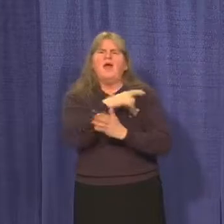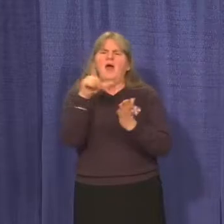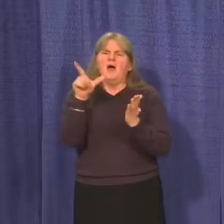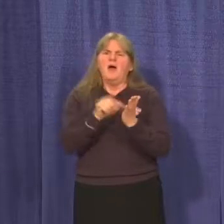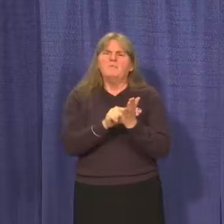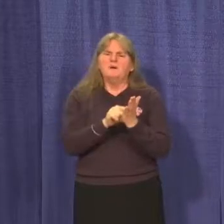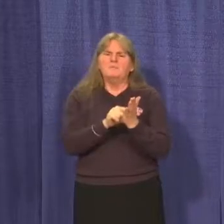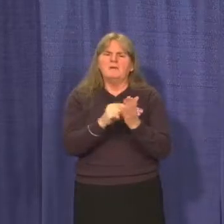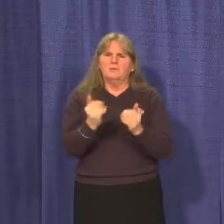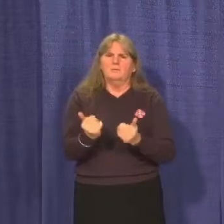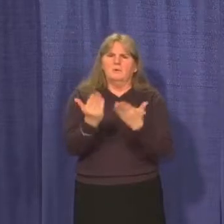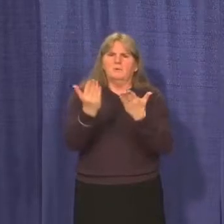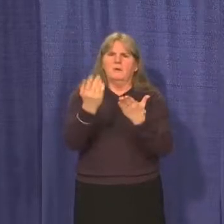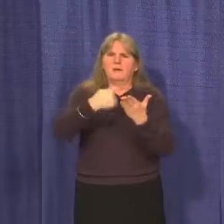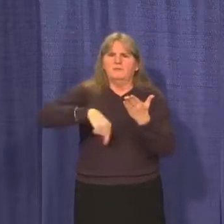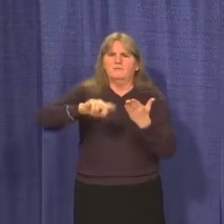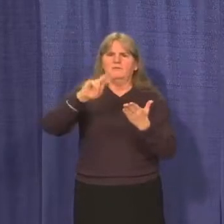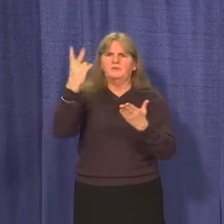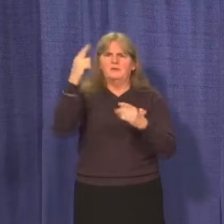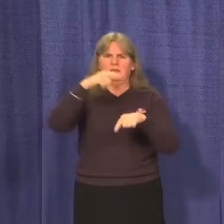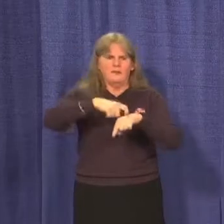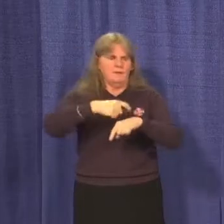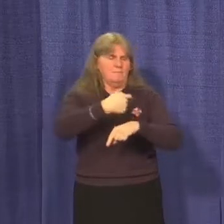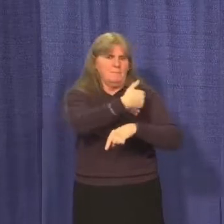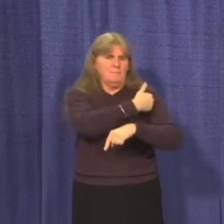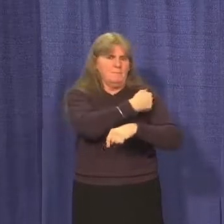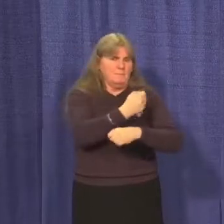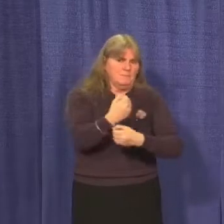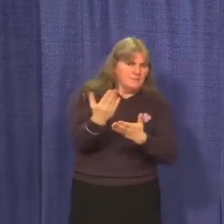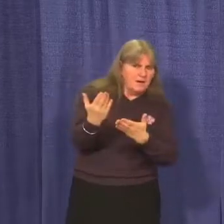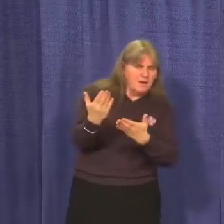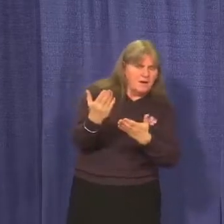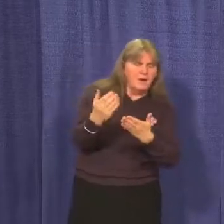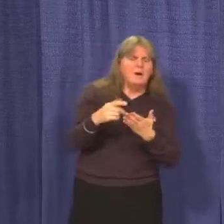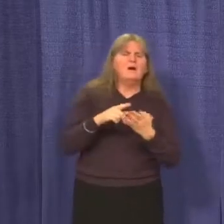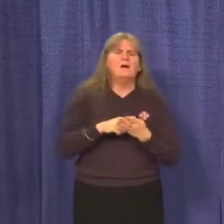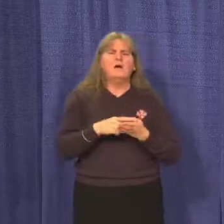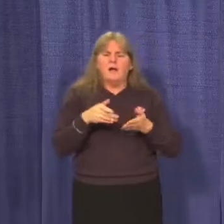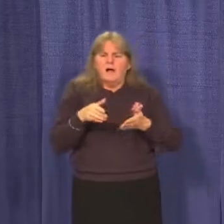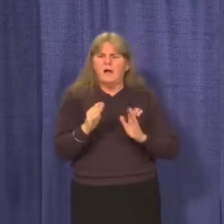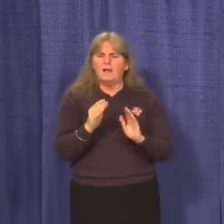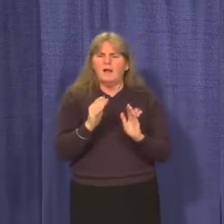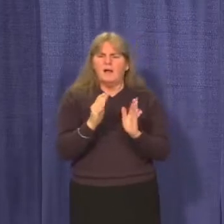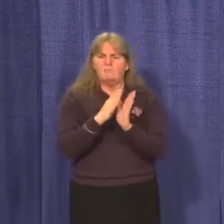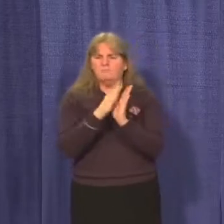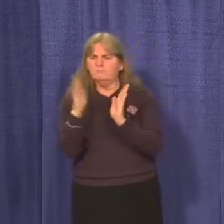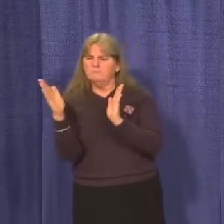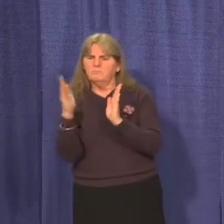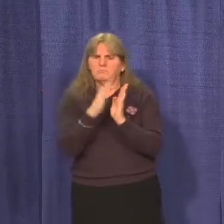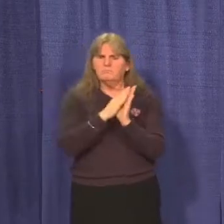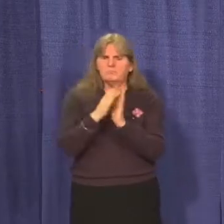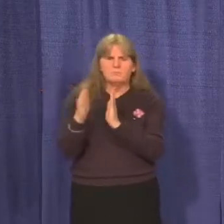are revised recommendations for second dose timing, where they are allowing-- given all of the